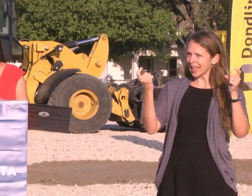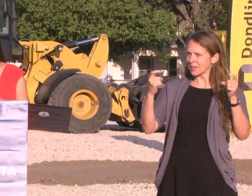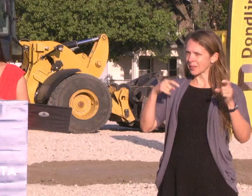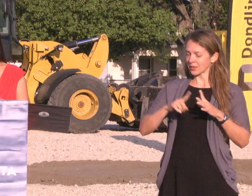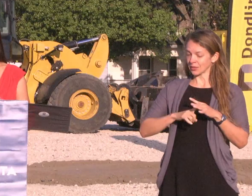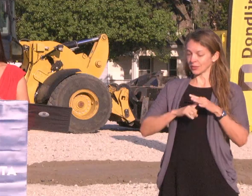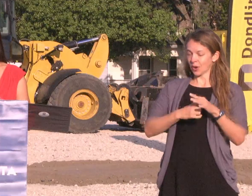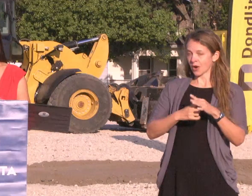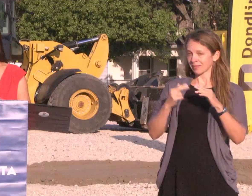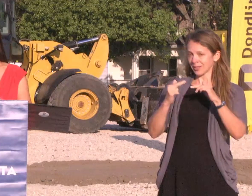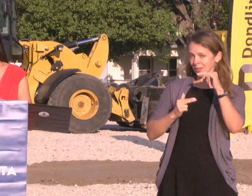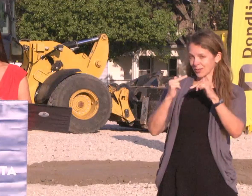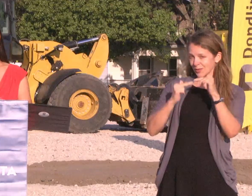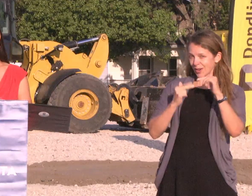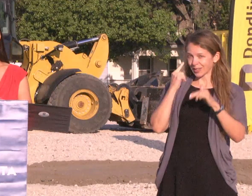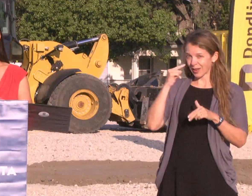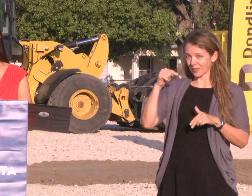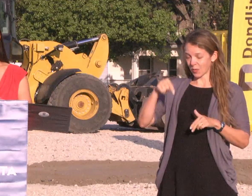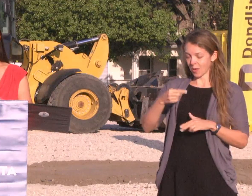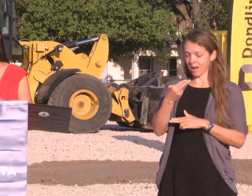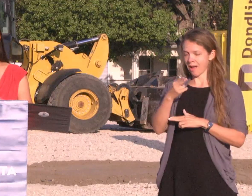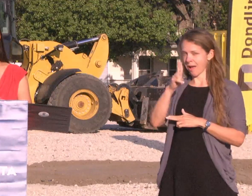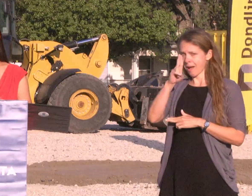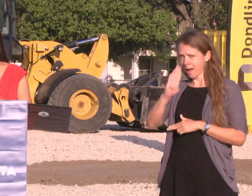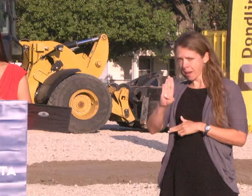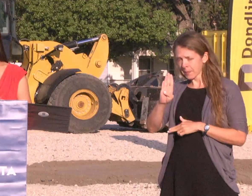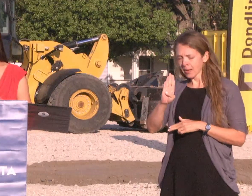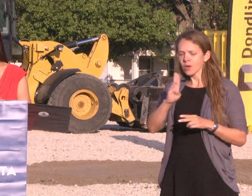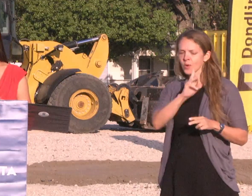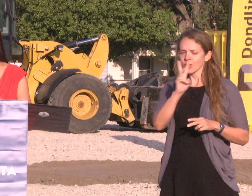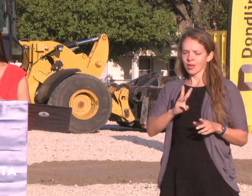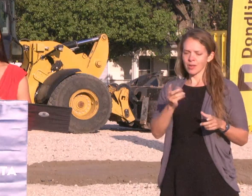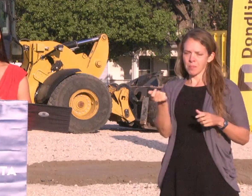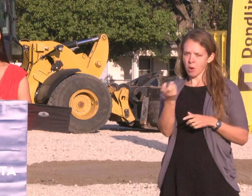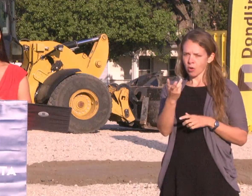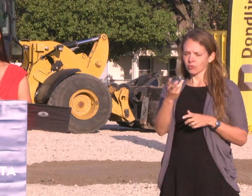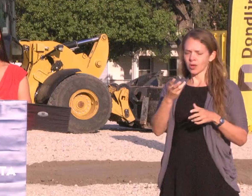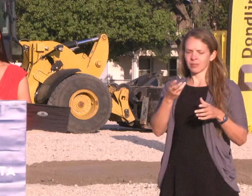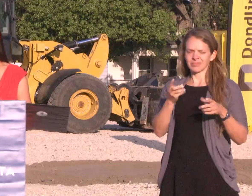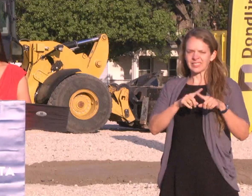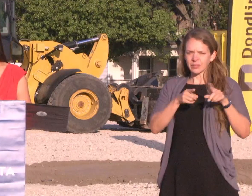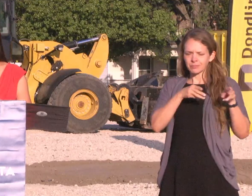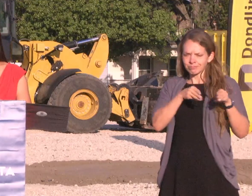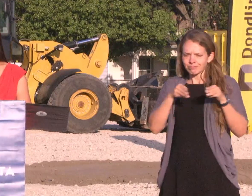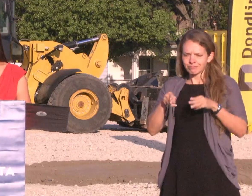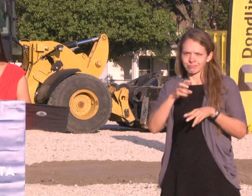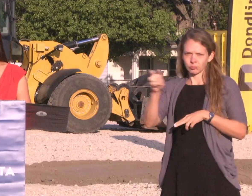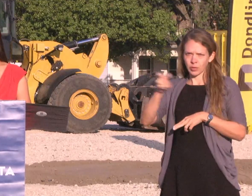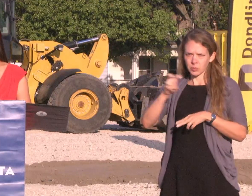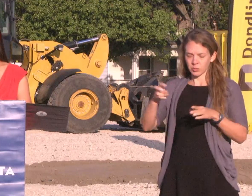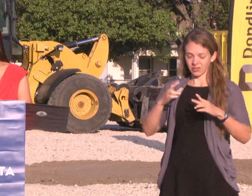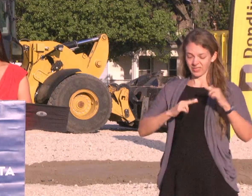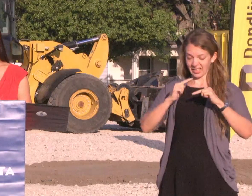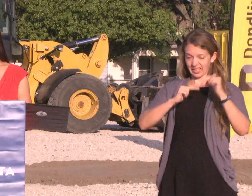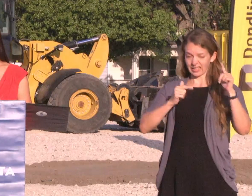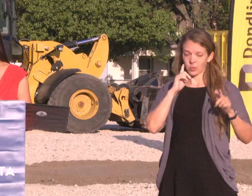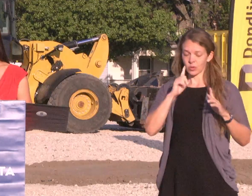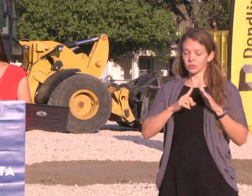the construction for the Hub witch's multimodal facility this facility will serve the future of